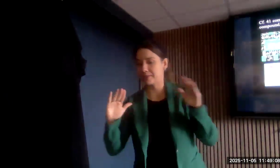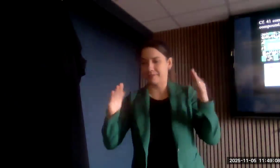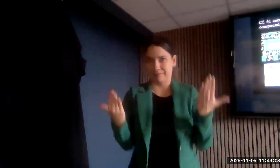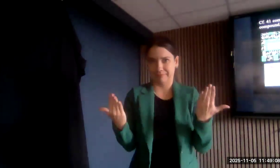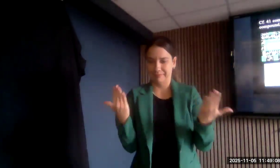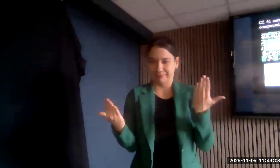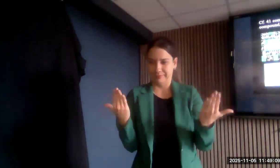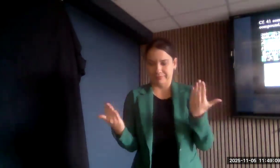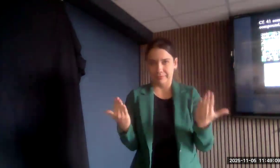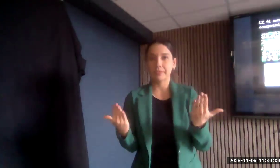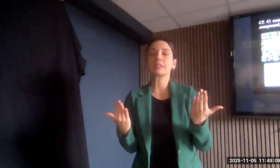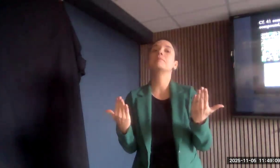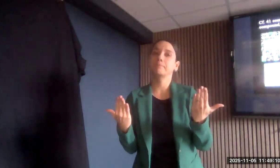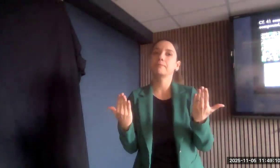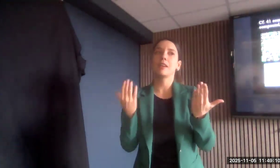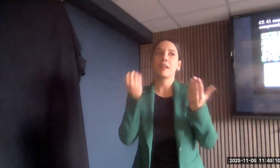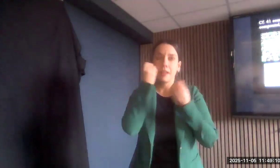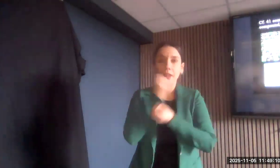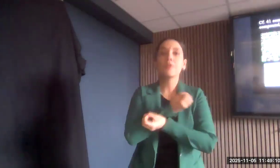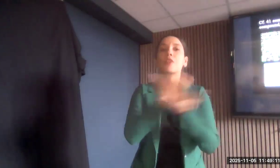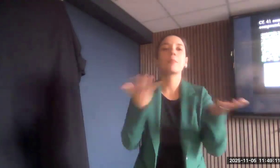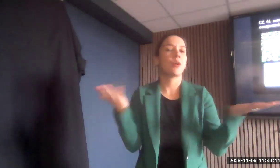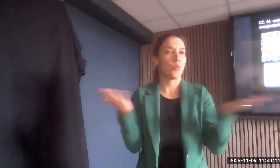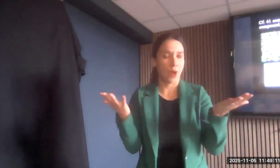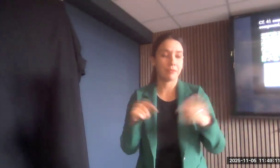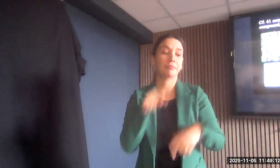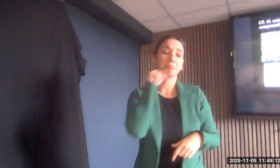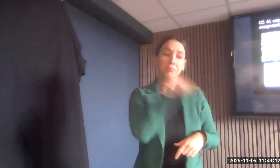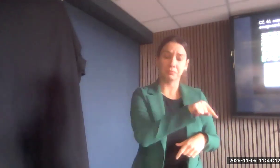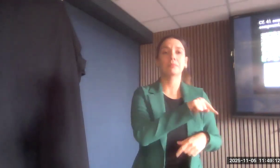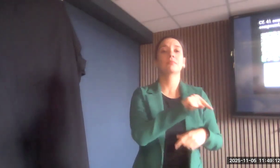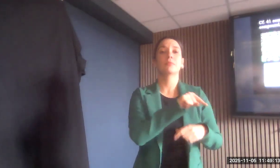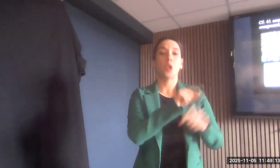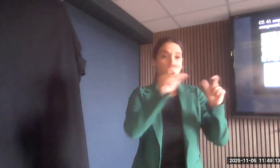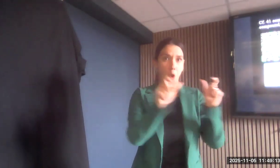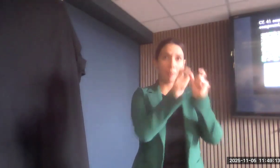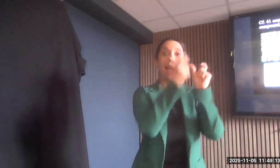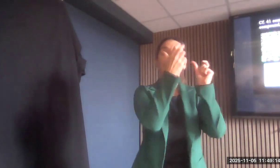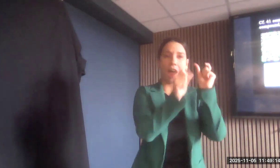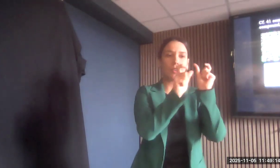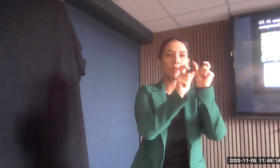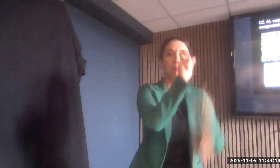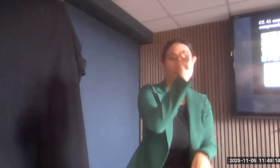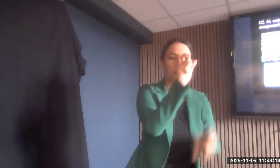by Oates and then seeing how those were manifesting today.